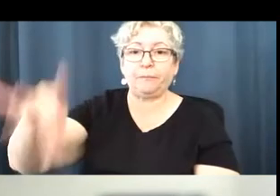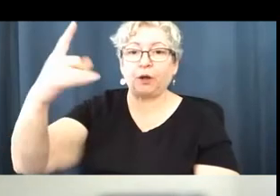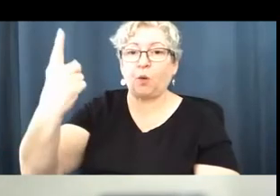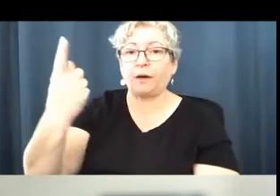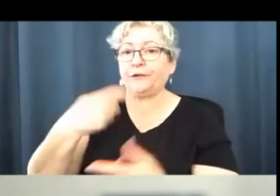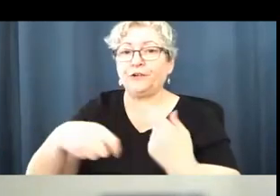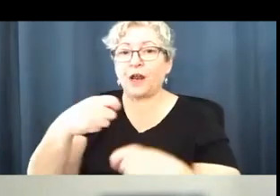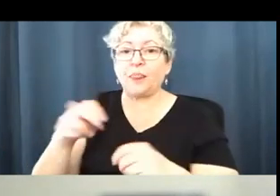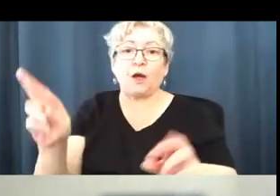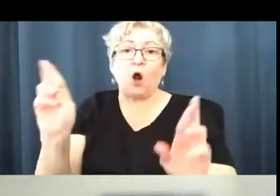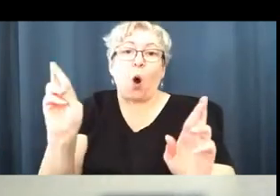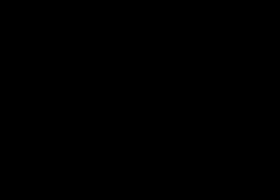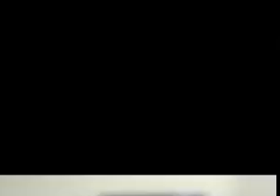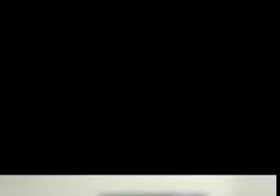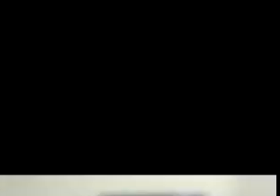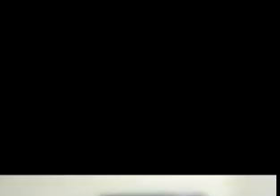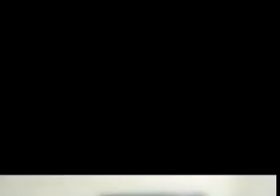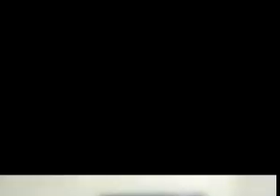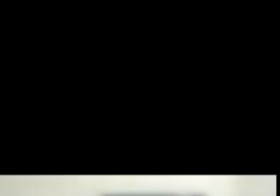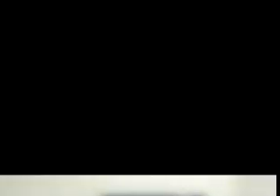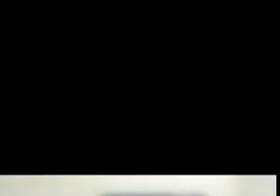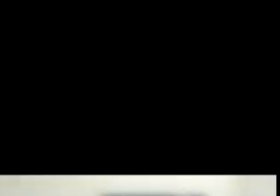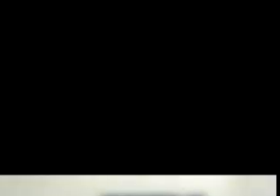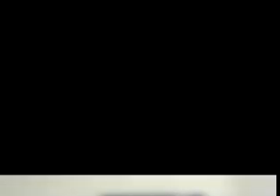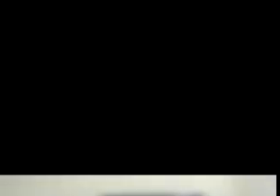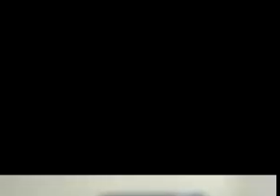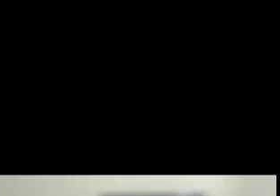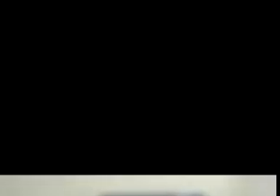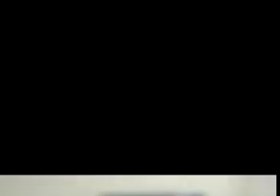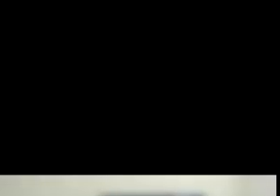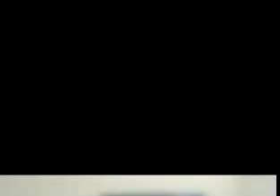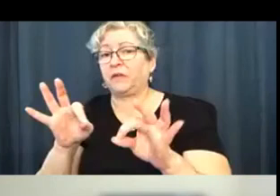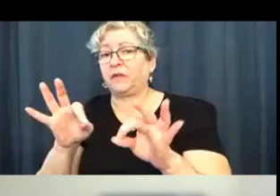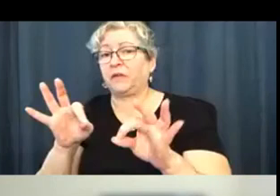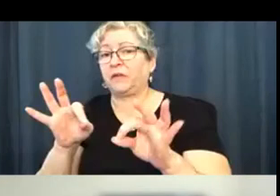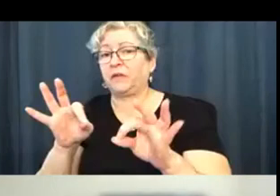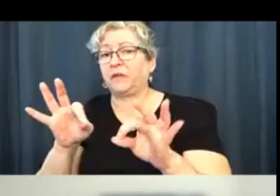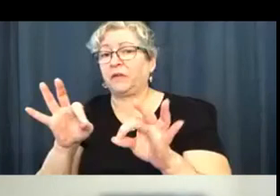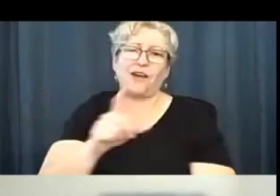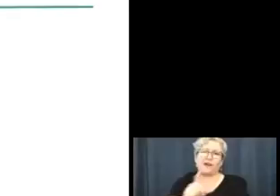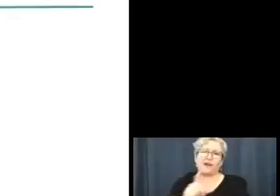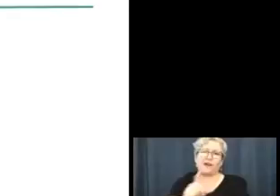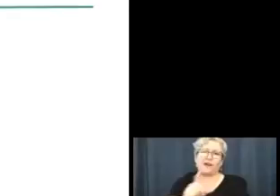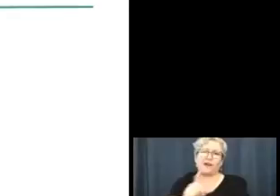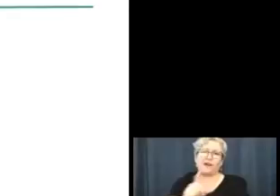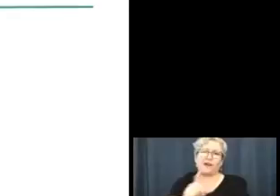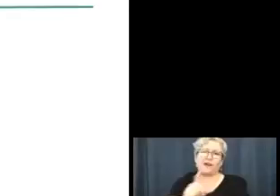and hope that that impacts perfect and wonderful, but that's not realistic, it isn't and can be a barrier